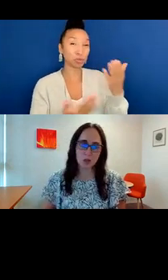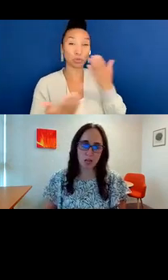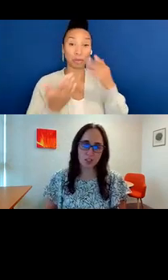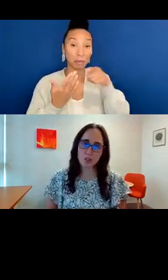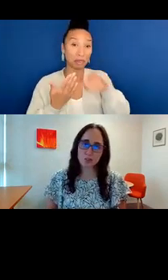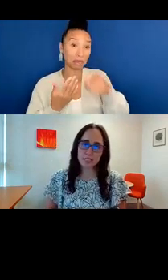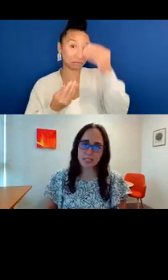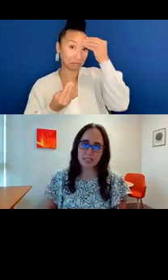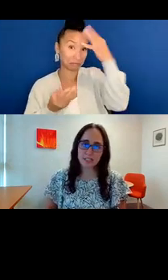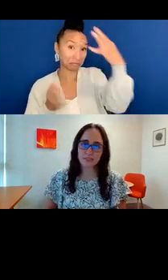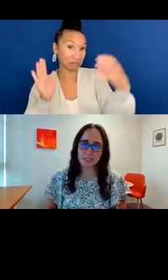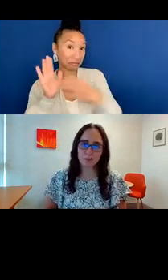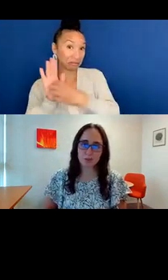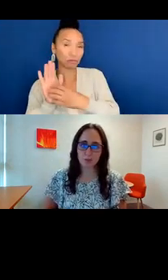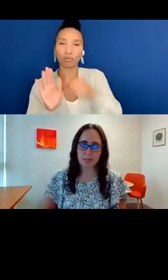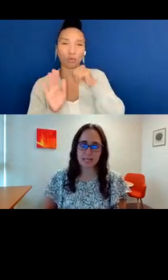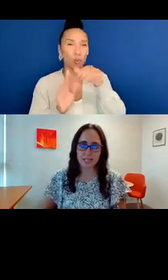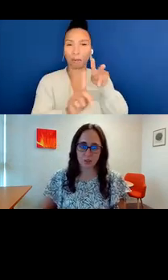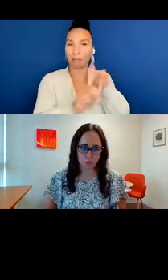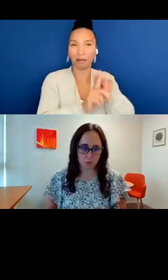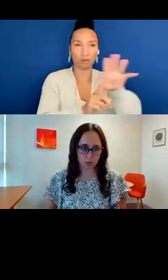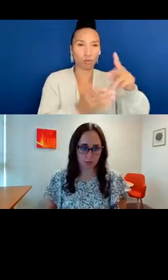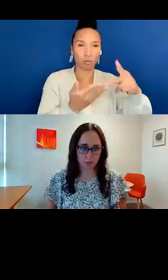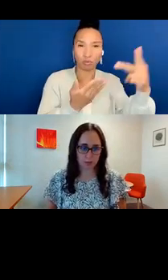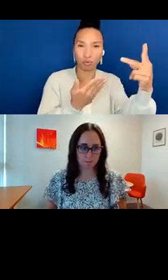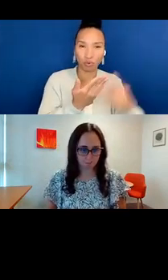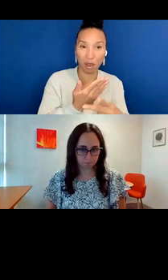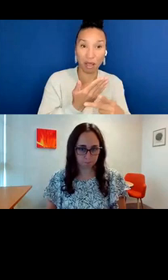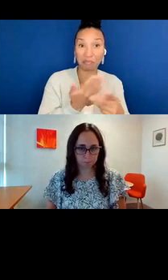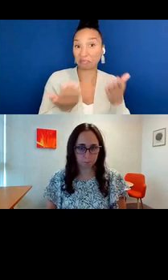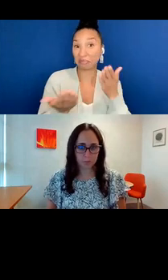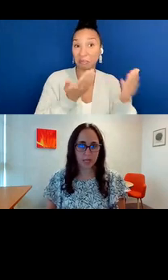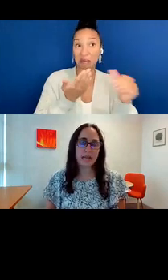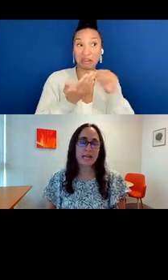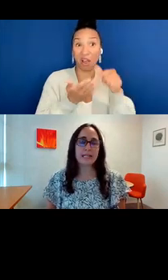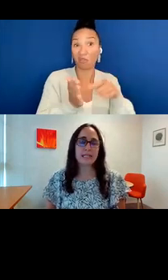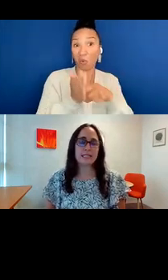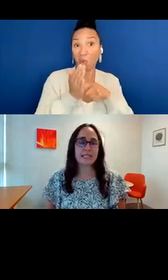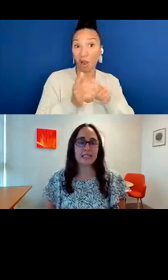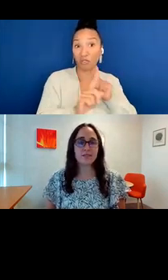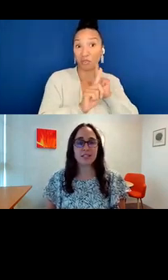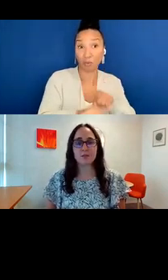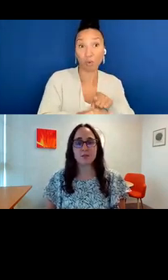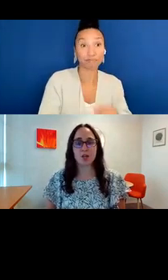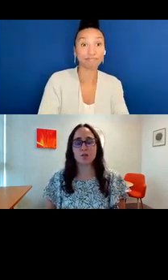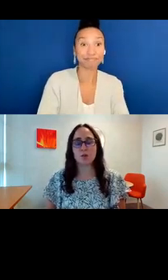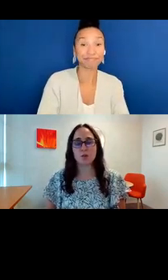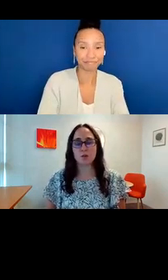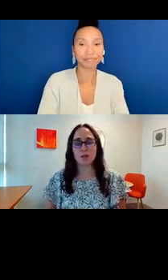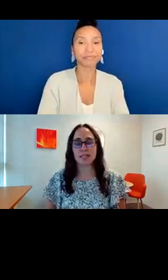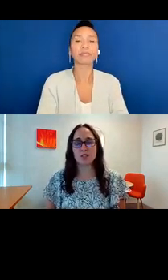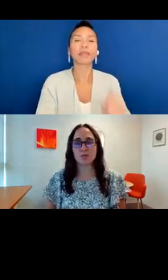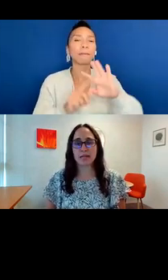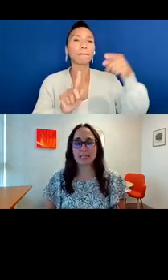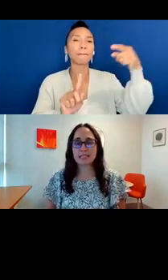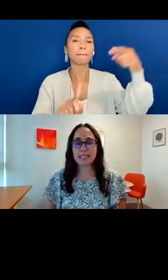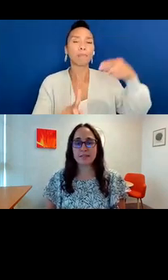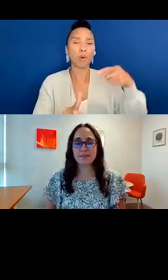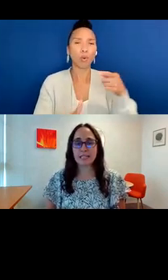if you're not serving secondary victims or being asked to report about them. Secondary victims are those who are indirectly